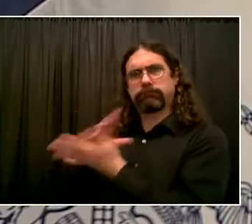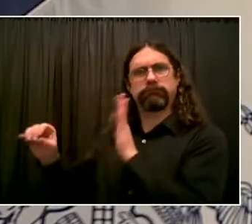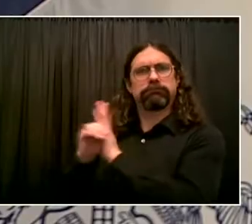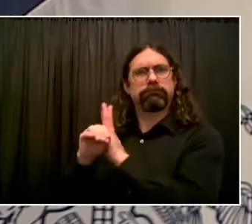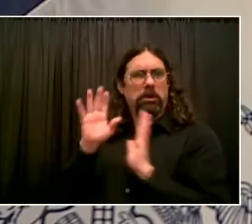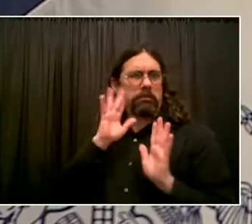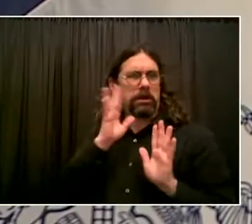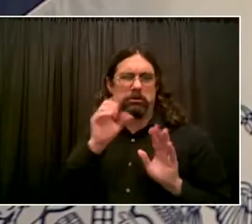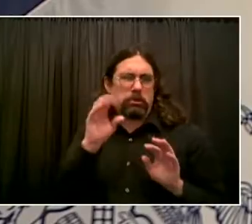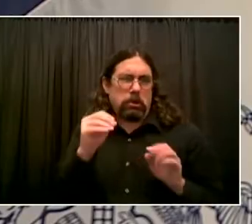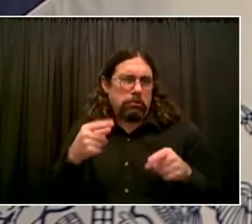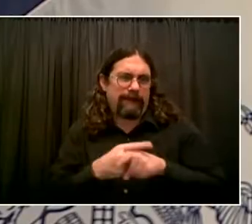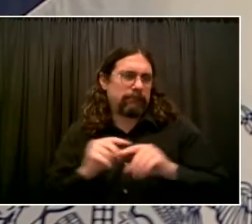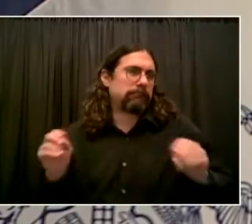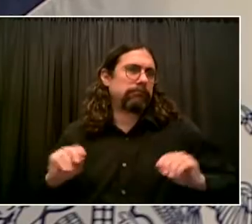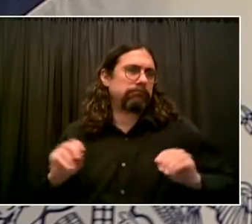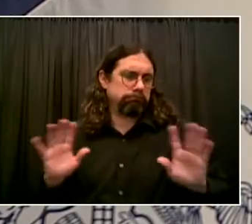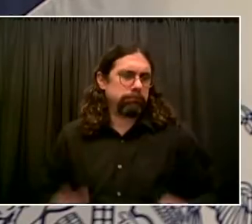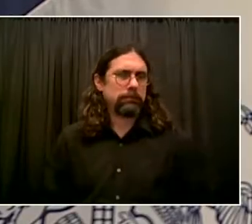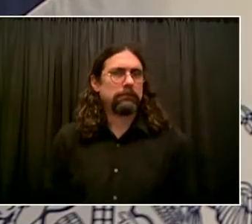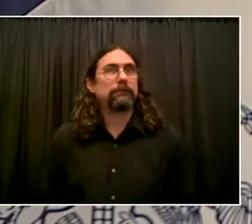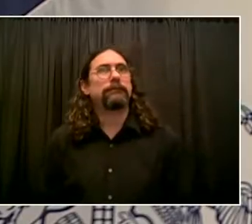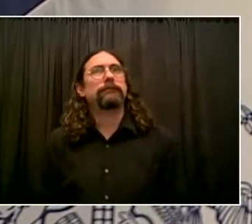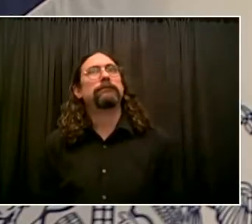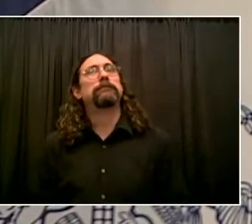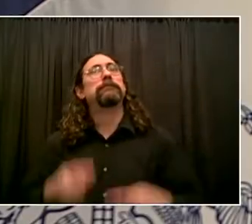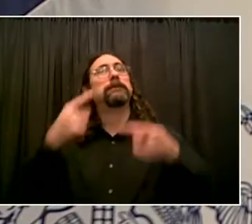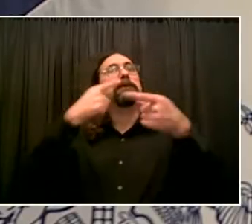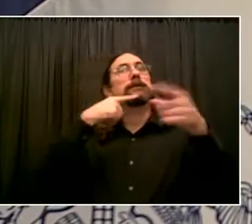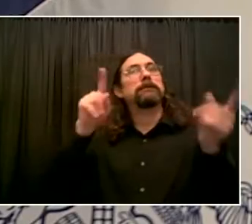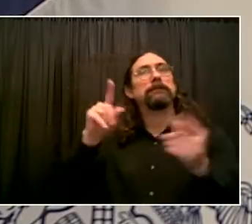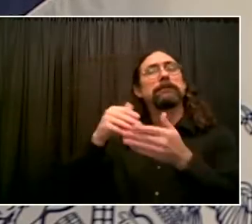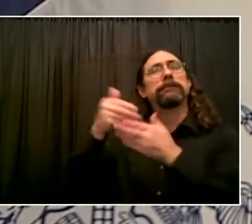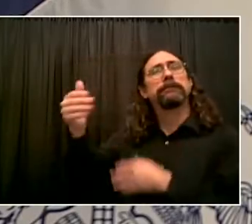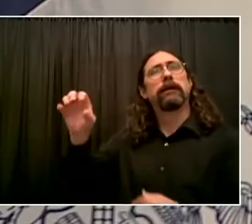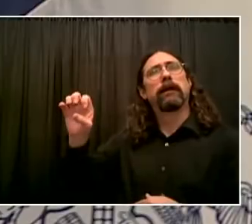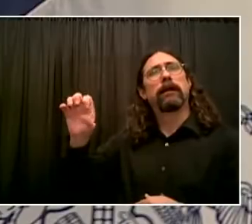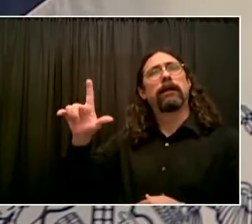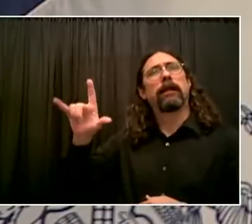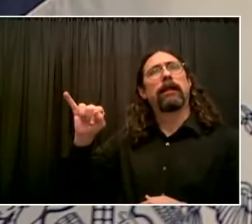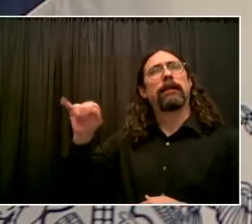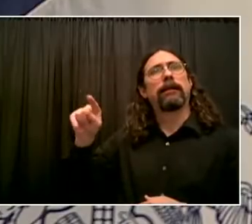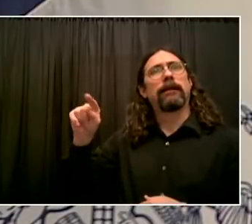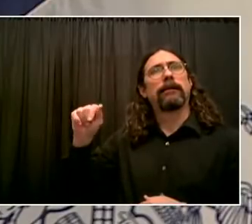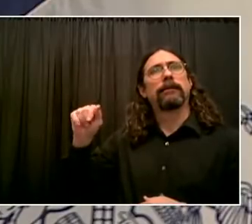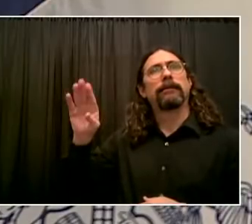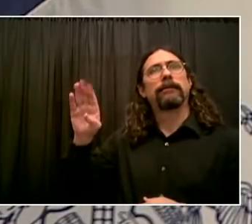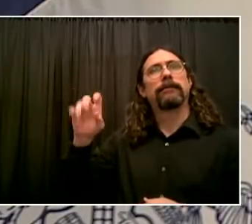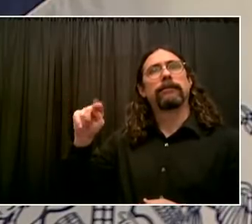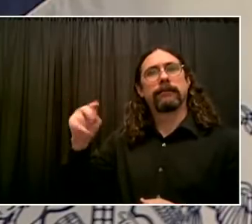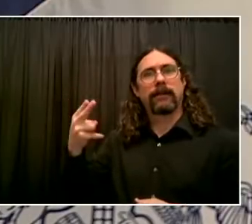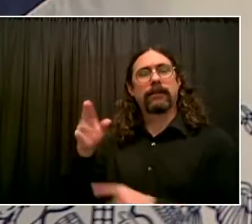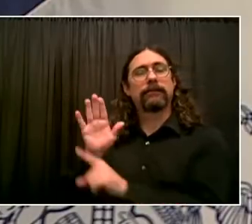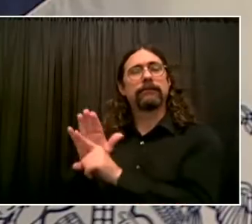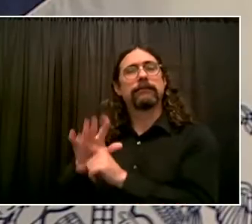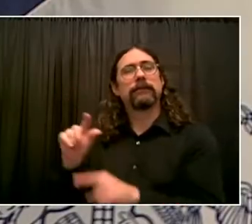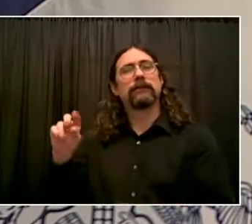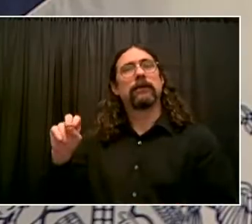NEXT QUESTION.